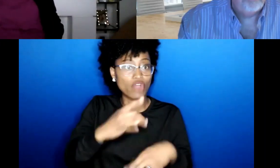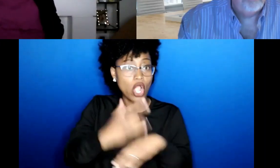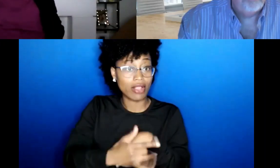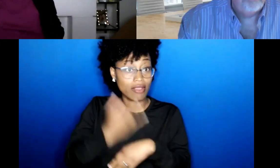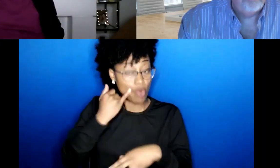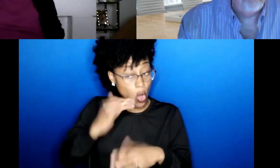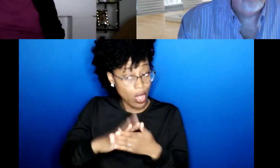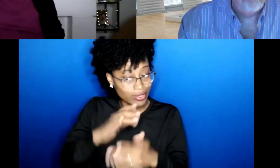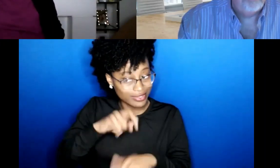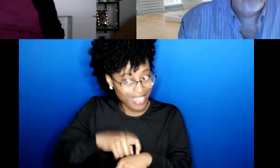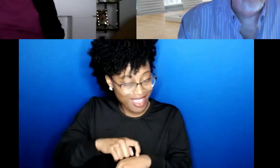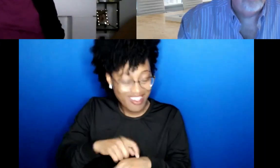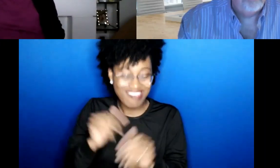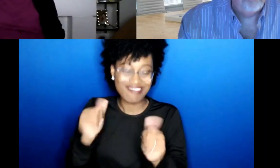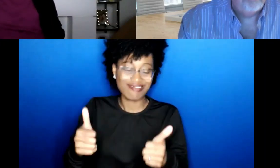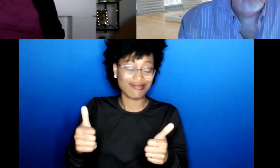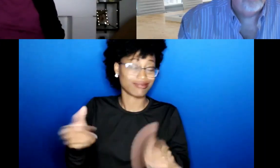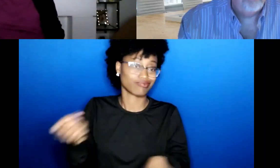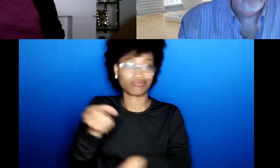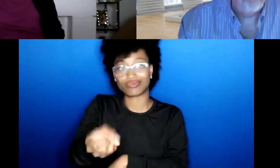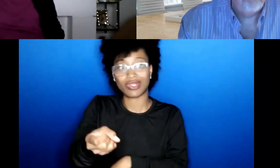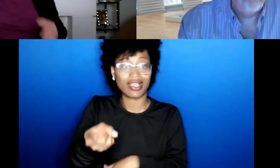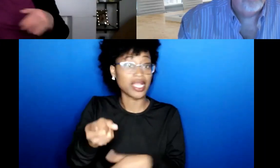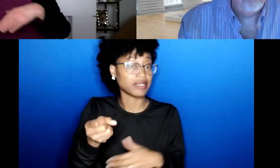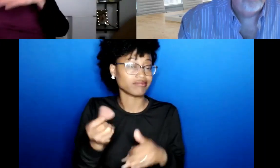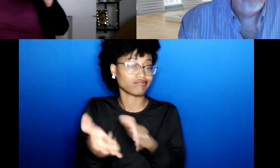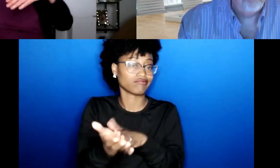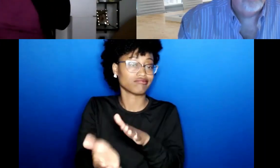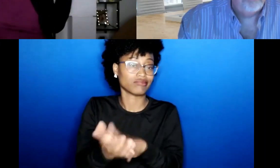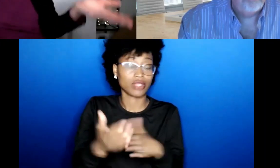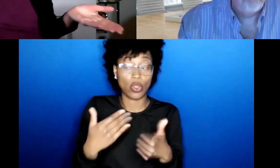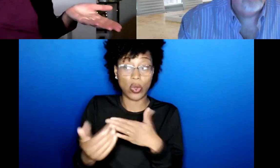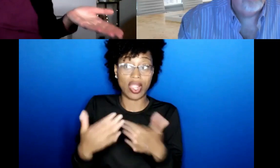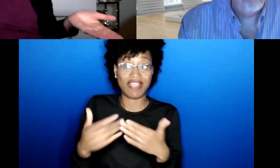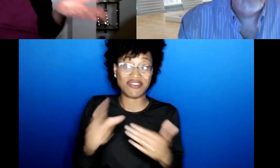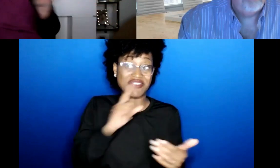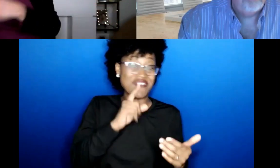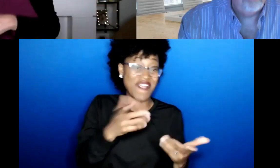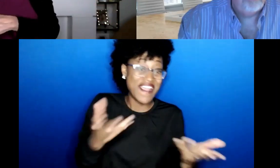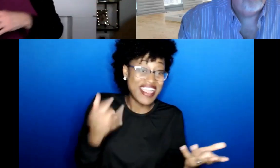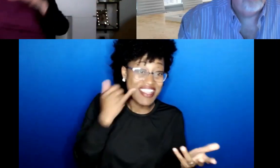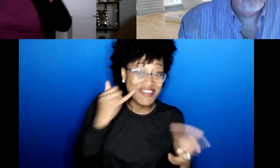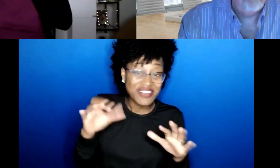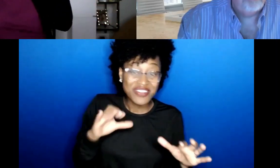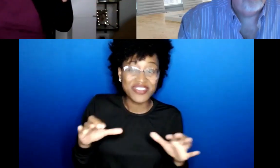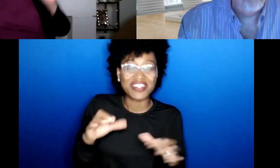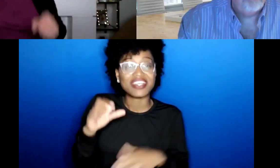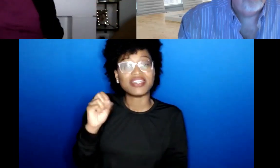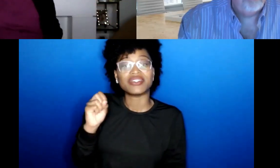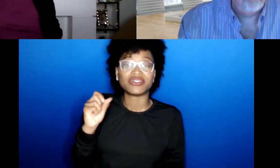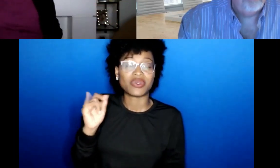time -- you can go to sessions, that is another destination.